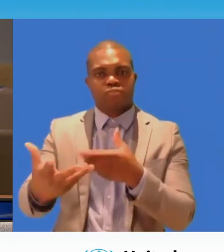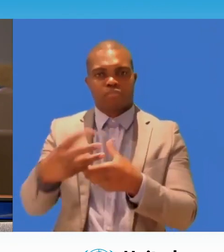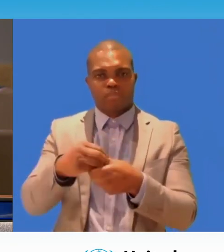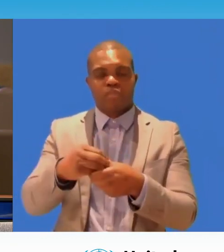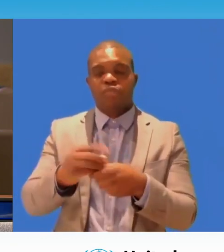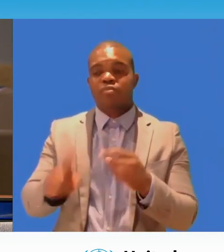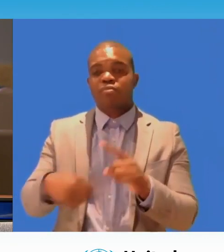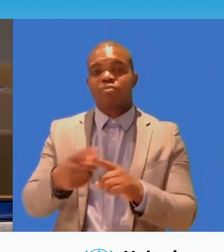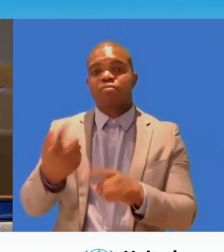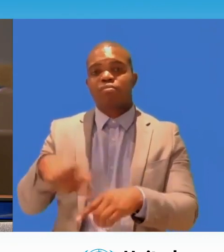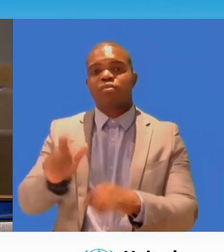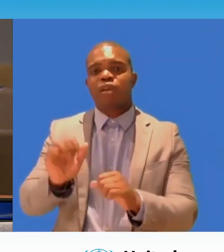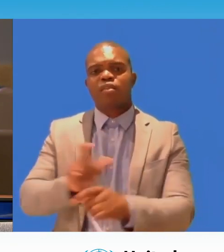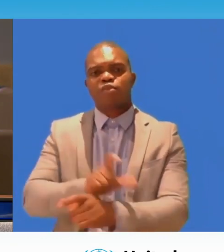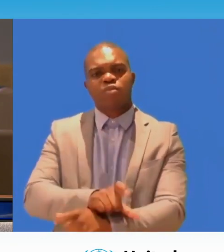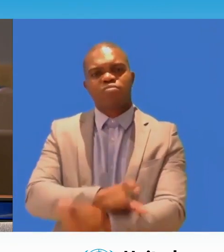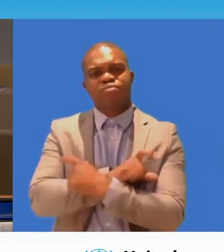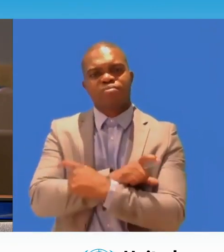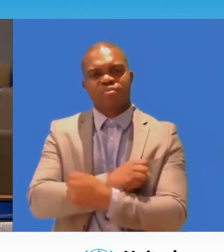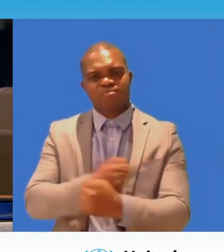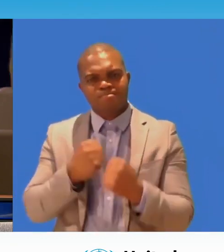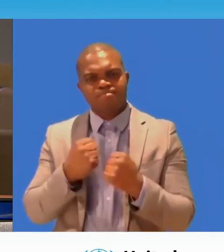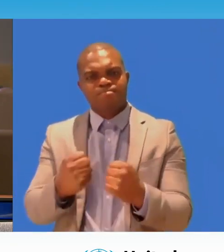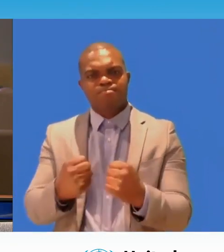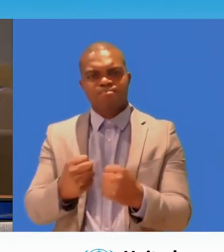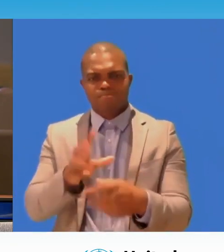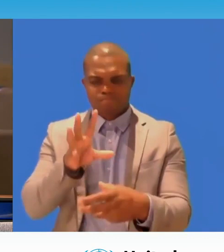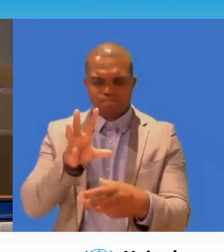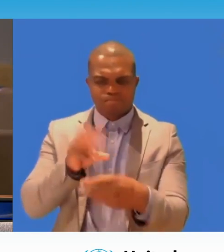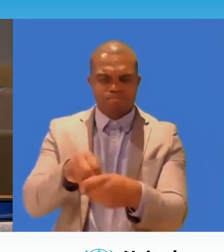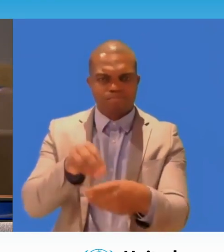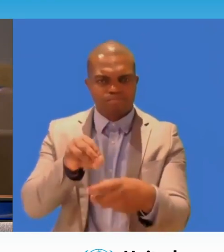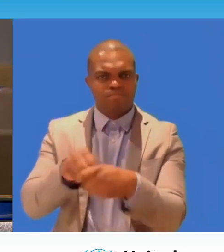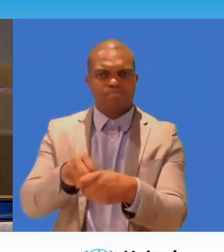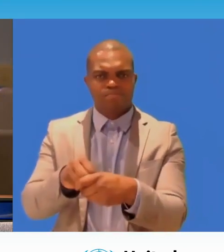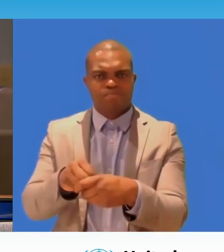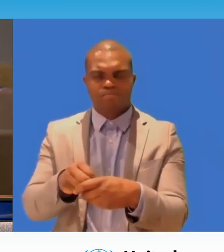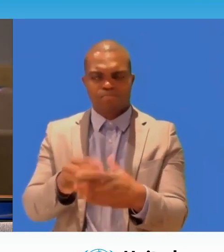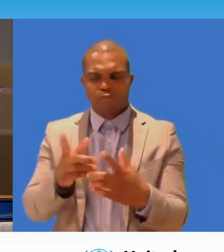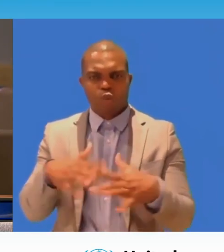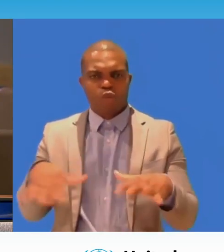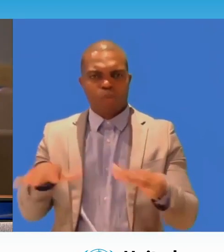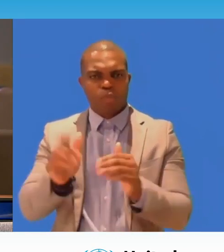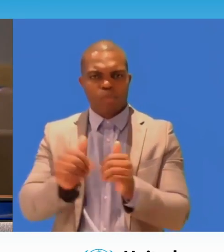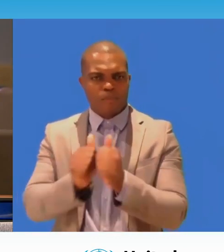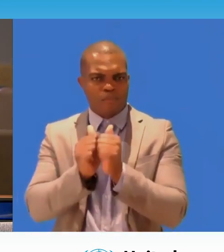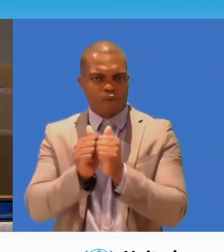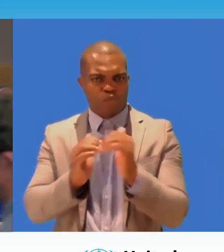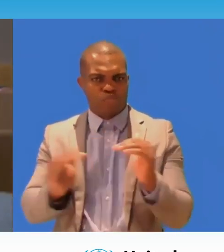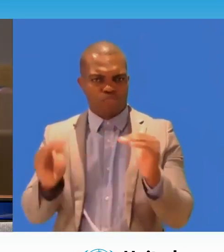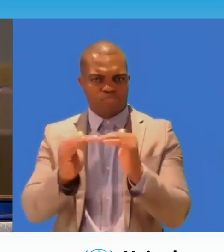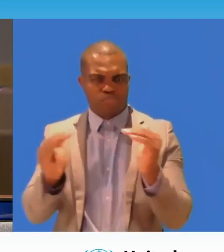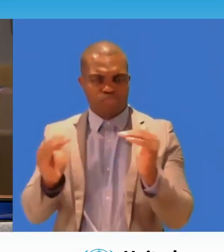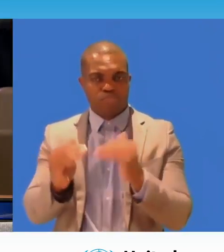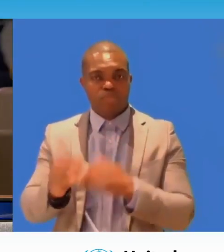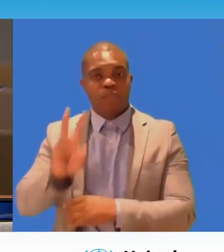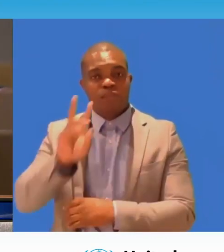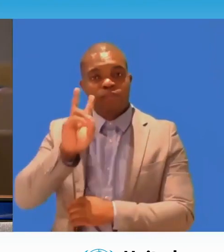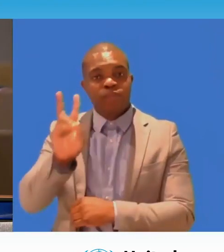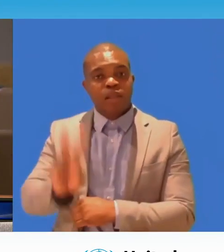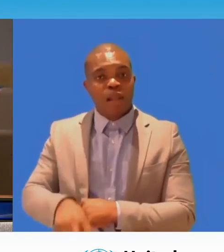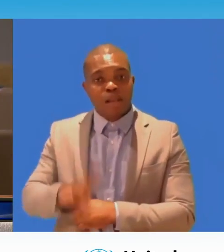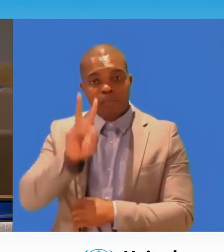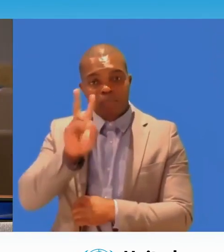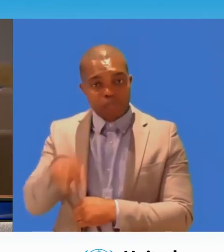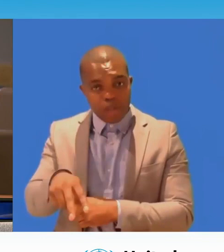in Vietnam nearly 7 million people or 7% of the population live with disabilities promoting and